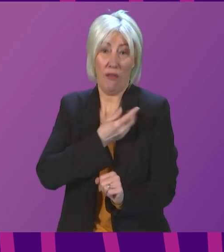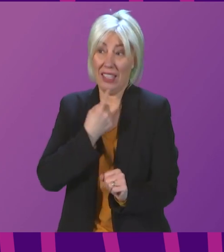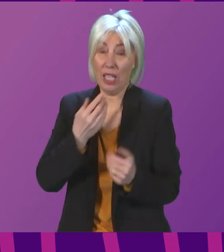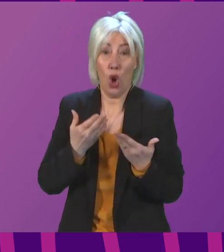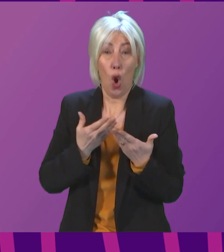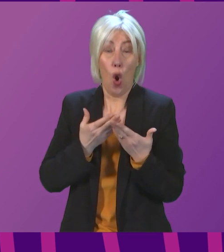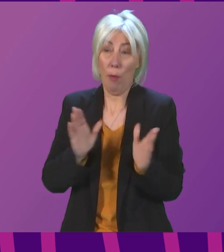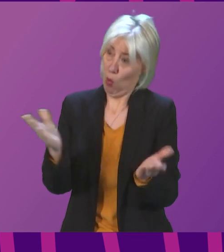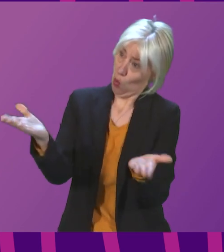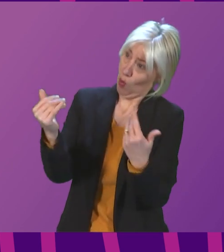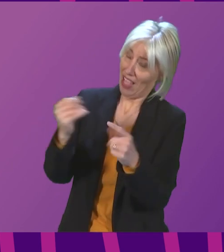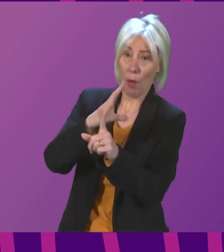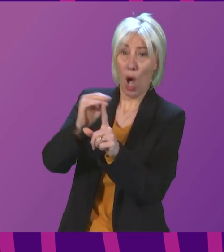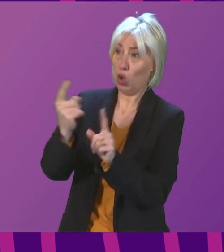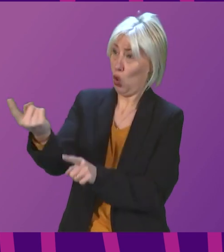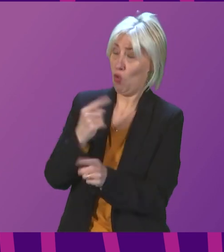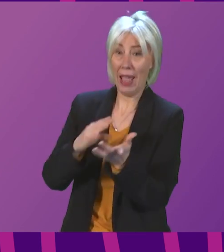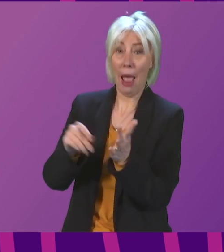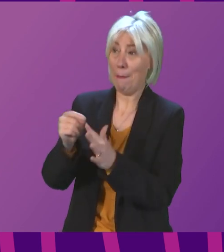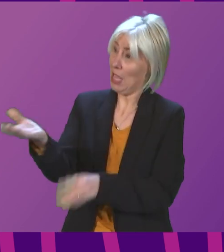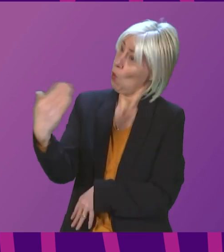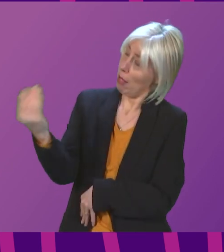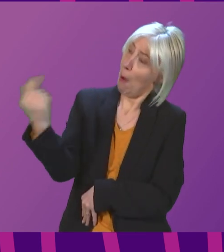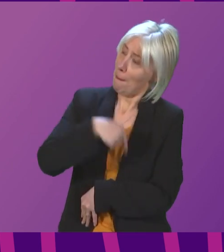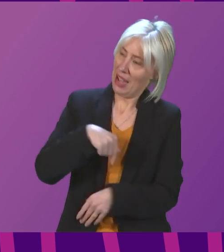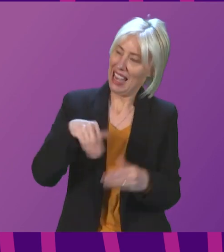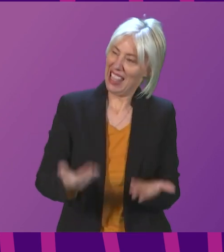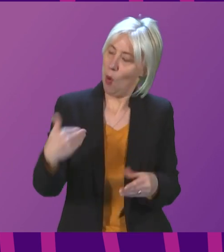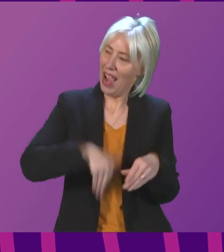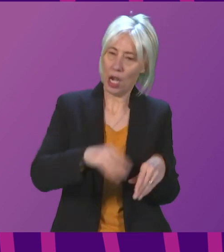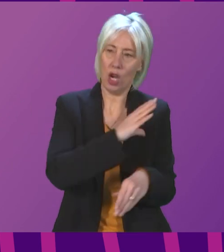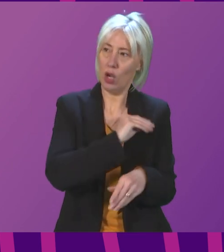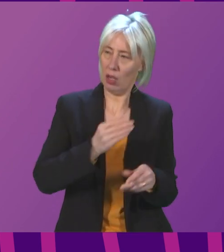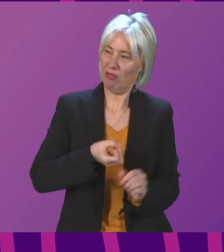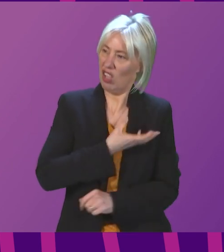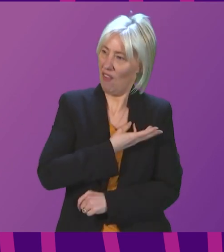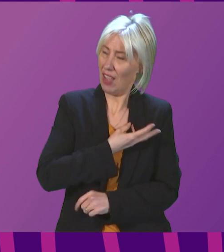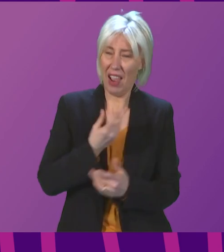There is now so little difference between Labour and the Tories that their MPs are interchangeable.